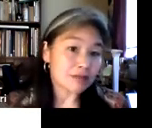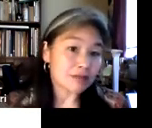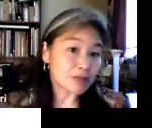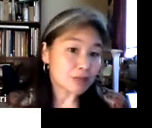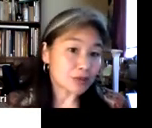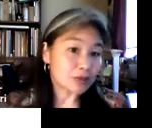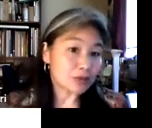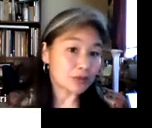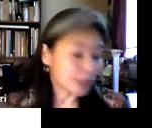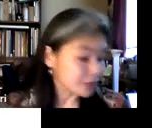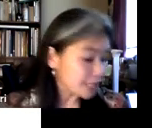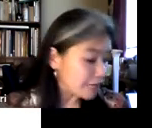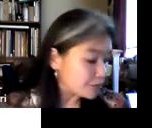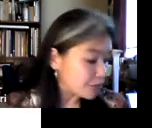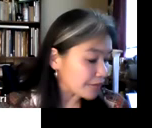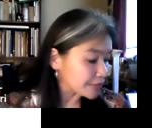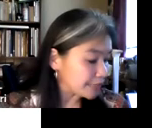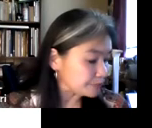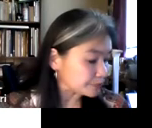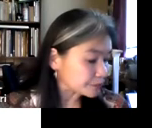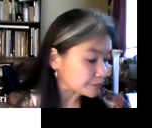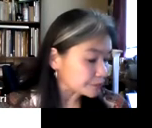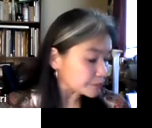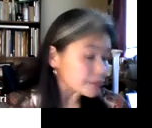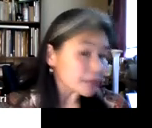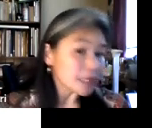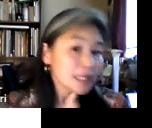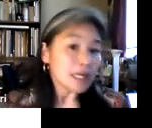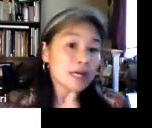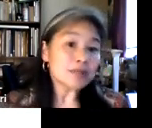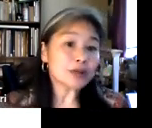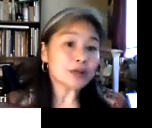was highly militarized, with a lot of power skirmishes with